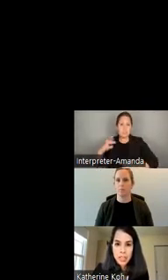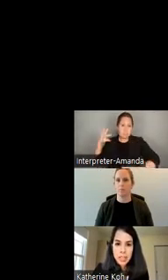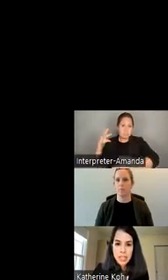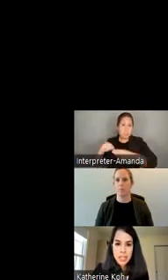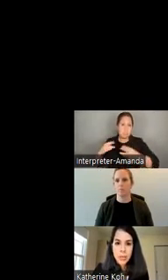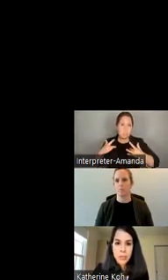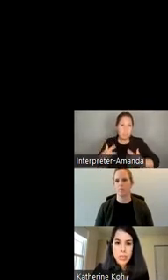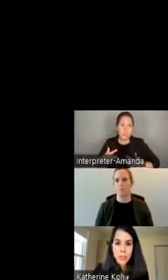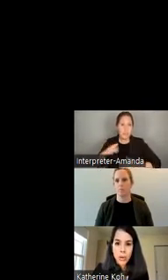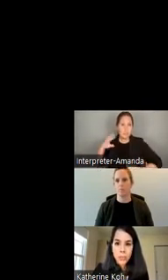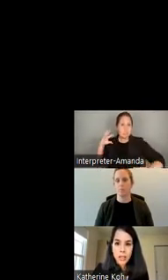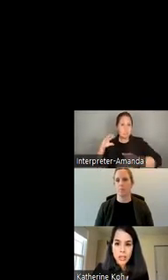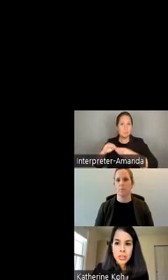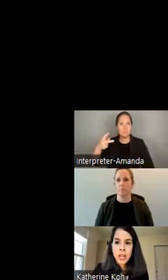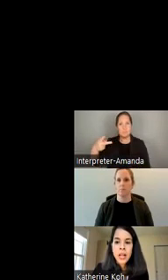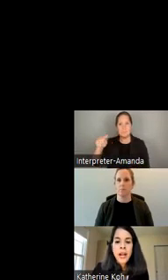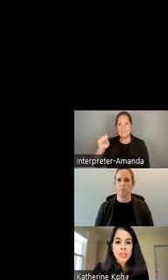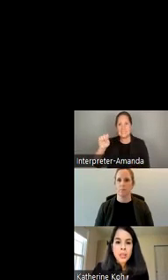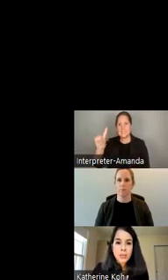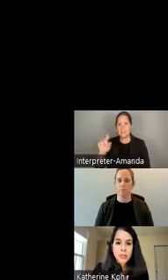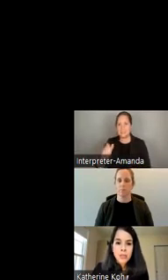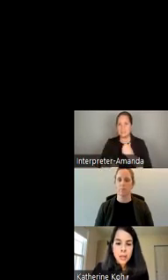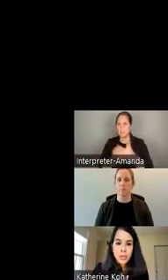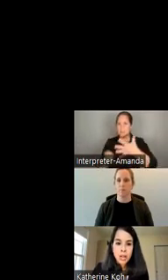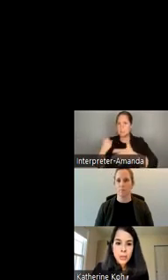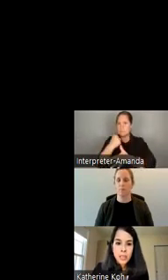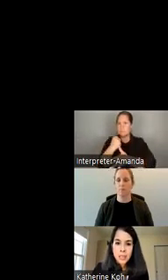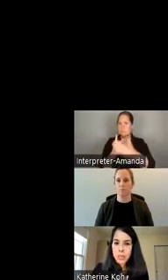PTSD were the most important predictors as well as certain lifetime traumas like the